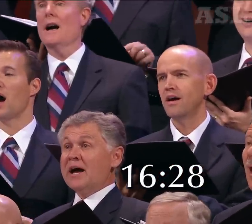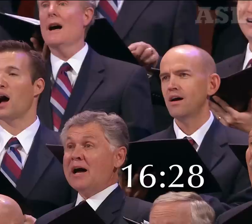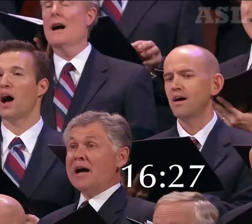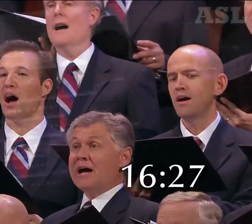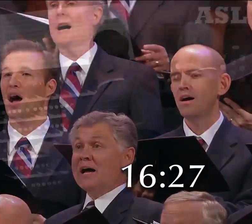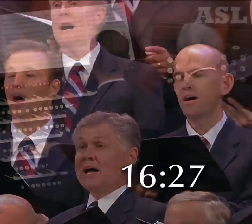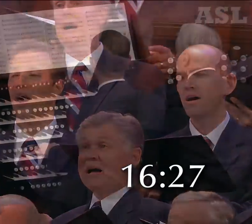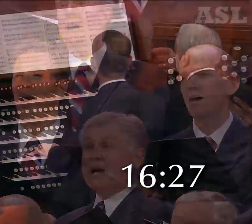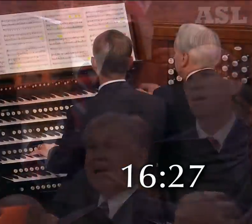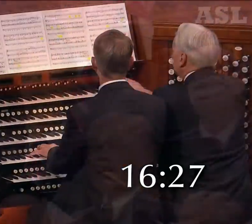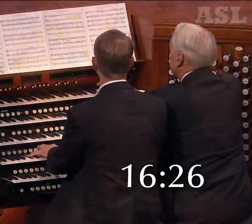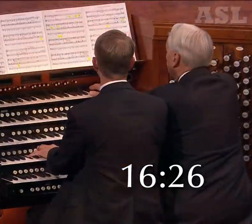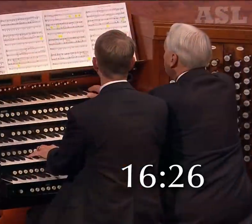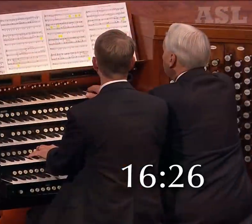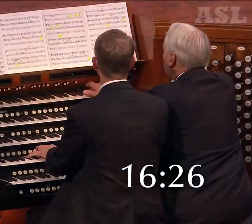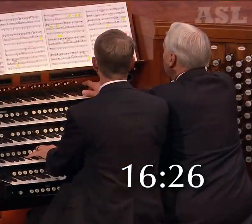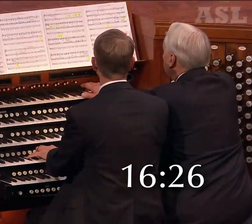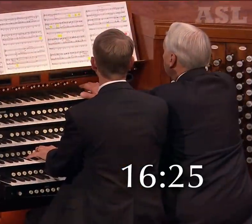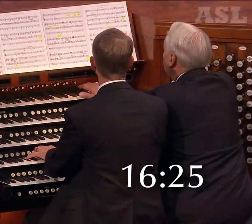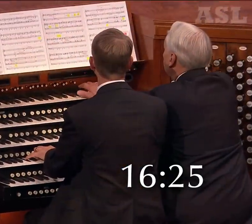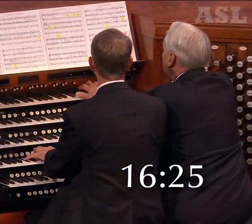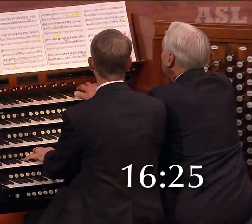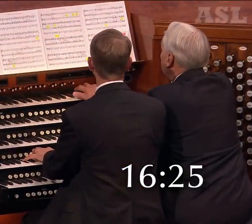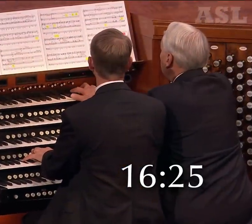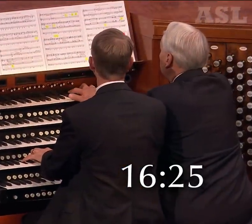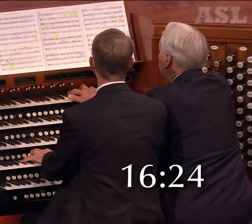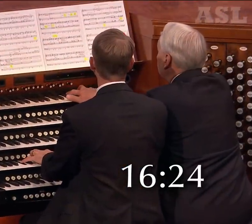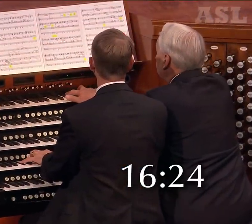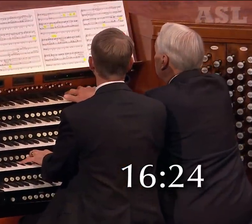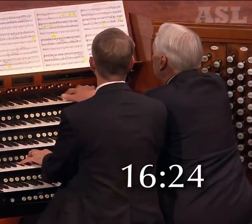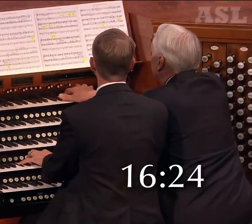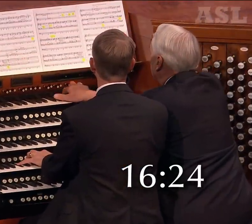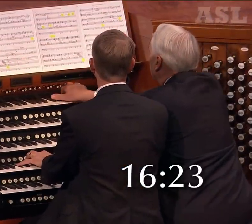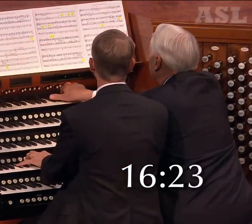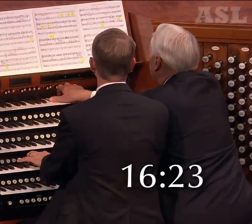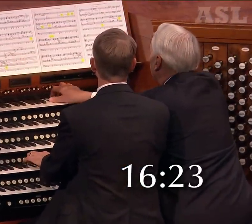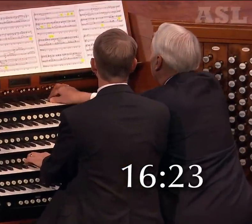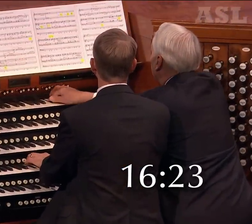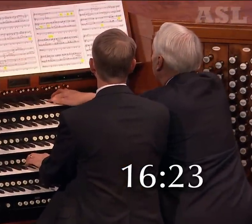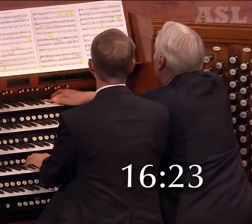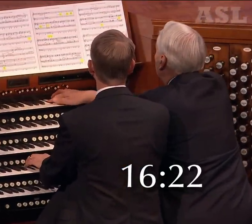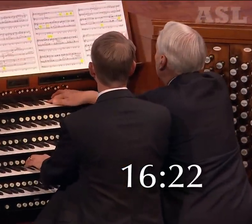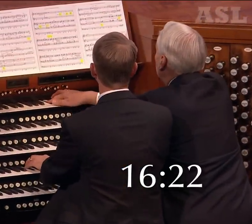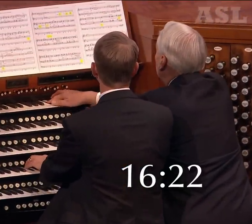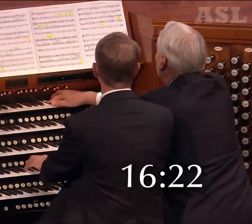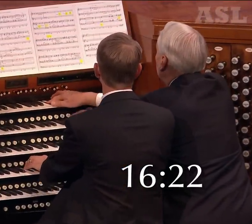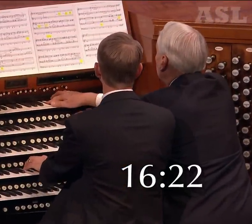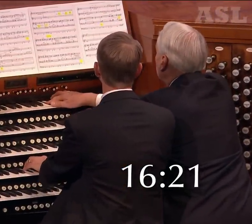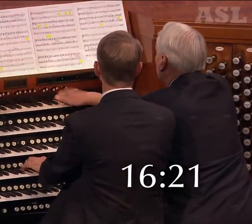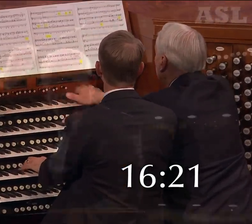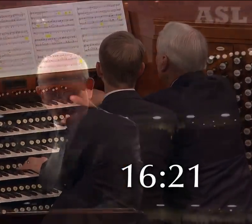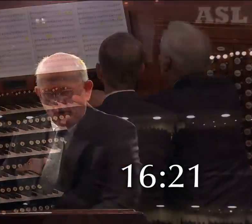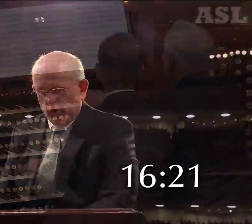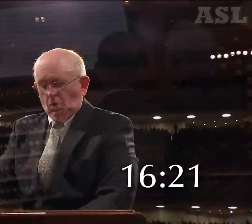CLOSED CAPTION CHANNEL OF THE CHURCH OF JESUS CHRIST OF LATTER-DAY SAINTS.